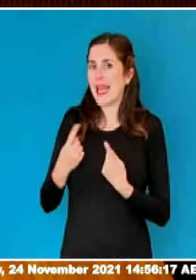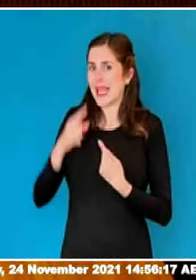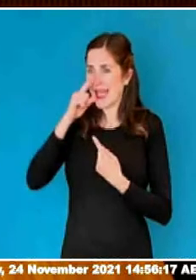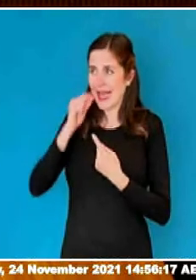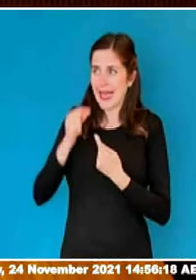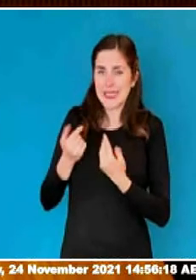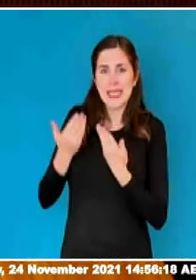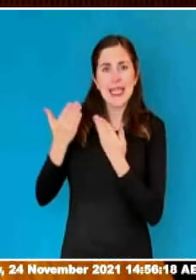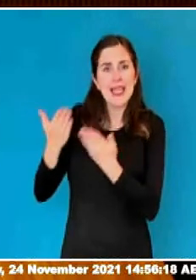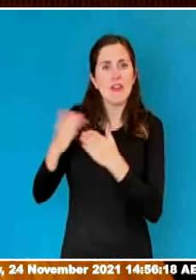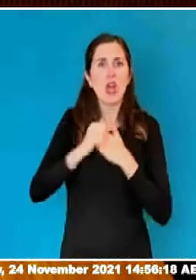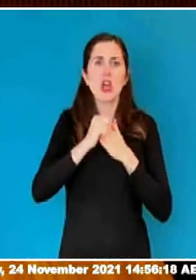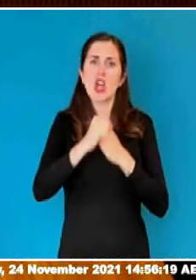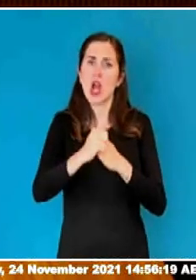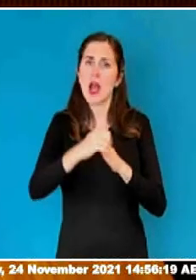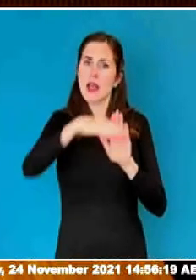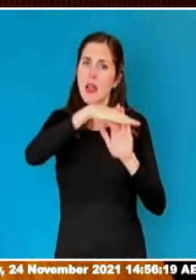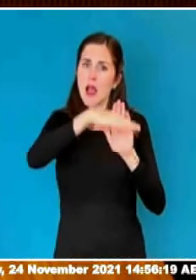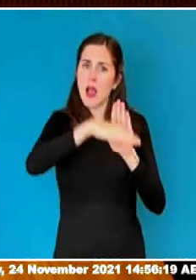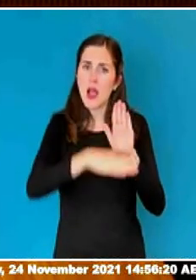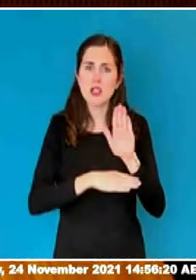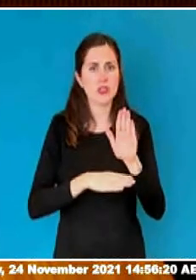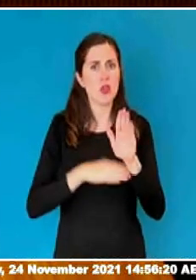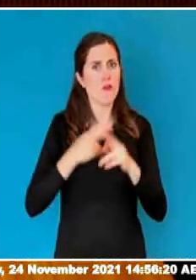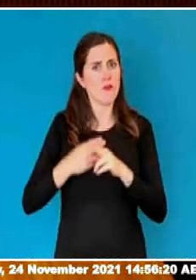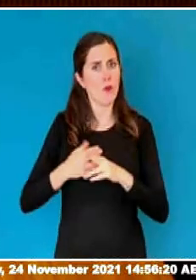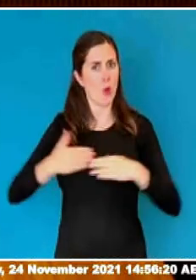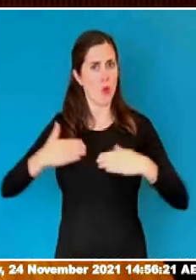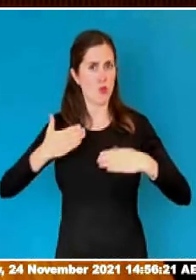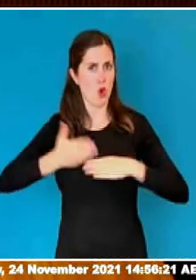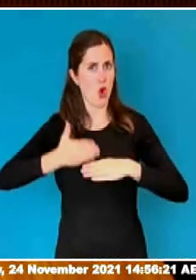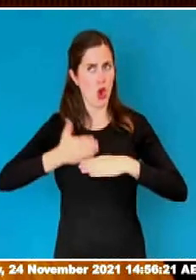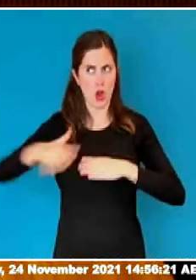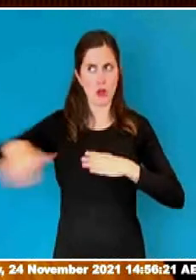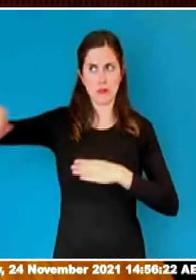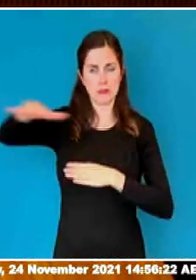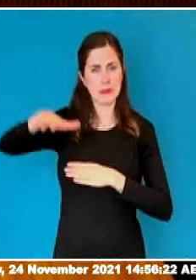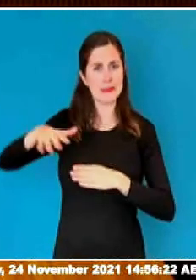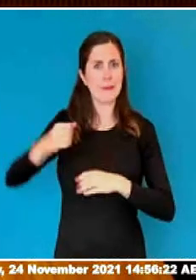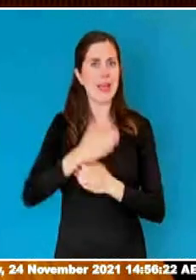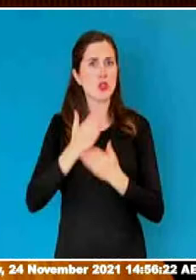call mentally healthy workplaces, which is guidance around supporting employers and